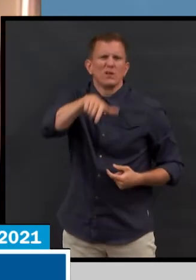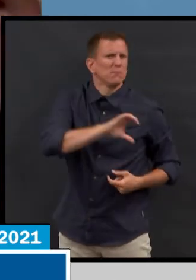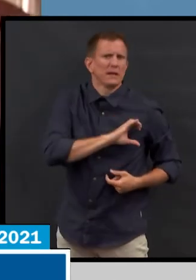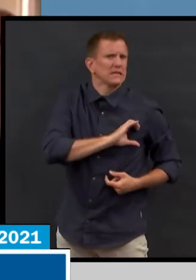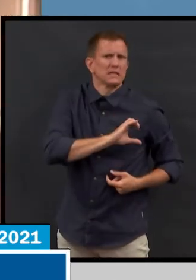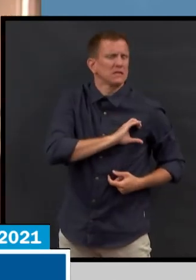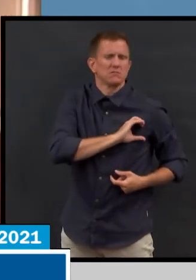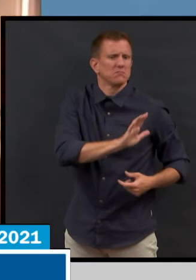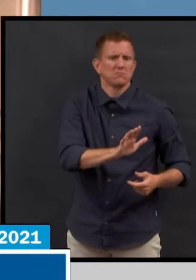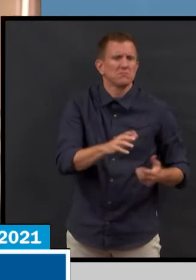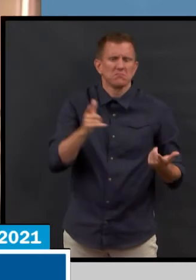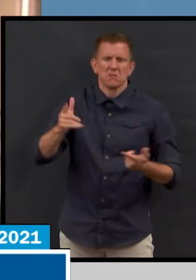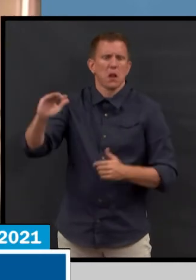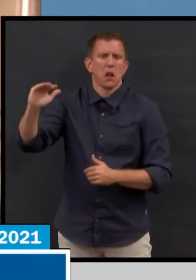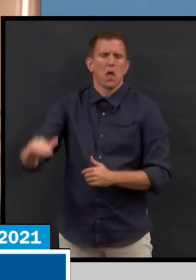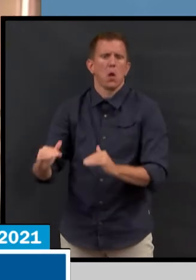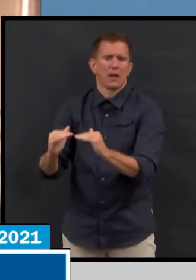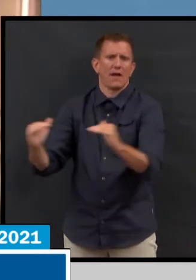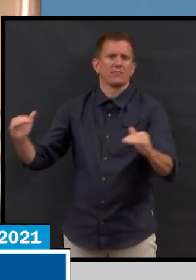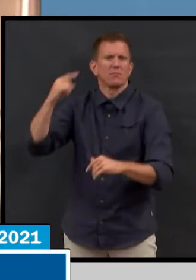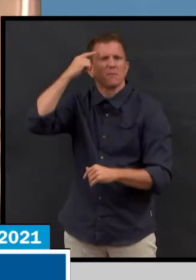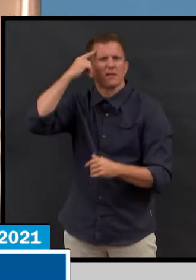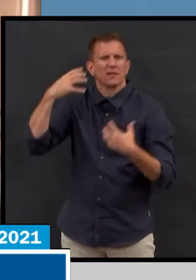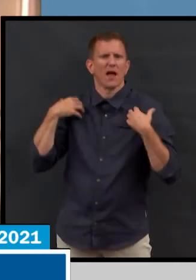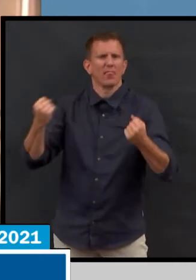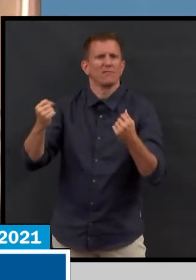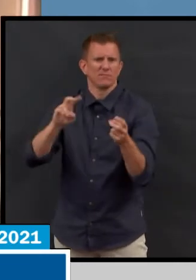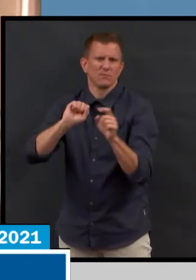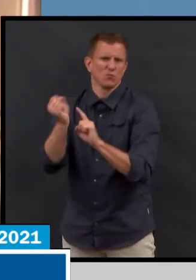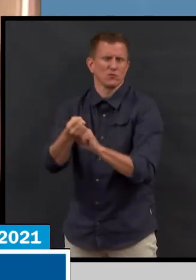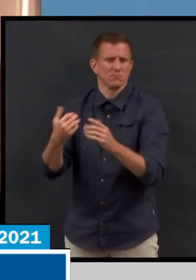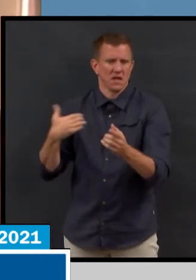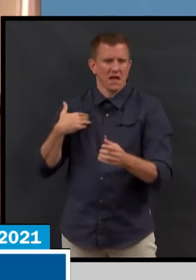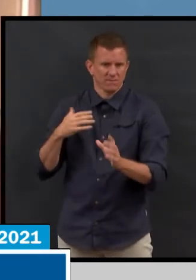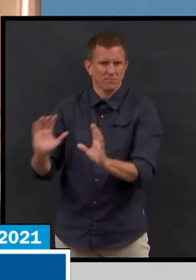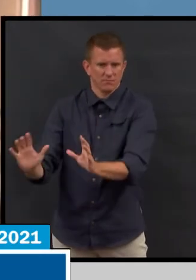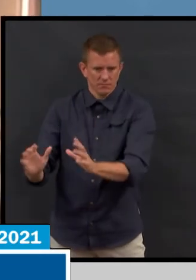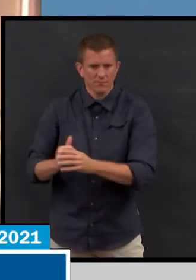and higher level a person is violent a person is armed with a weapon that's the co-responder